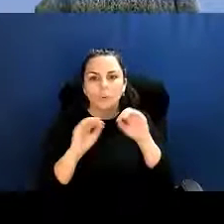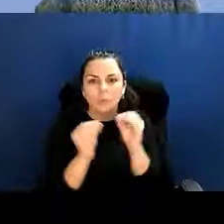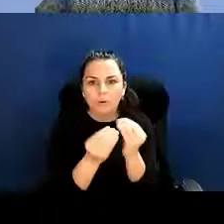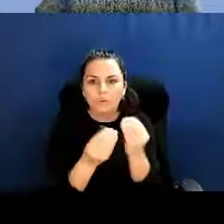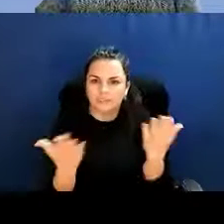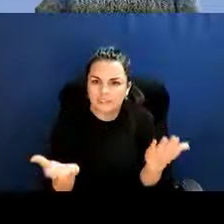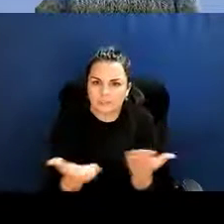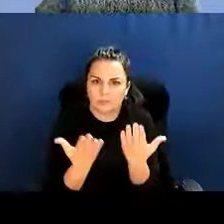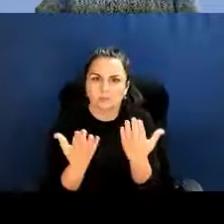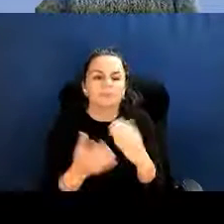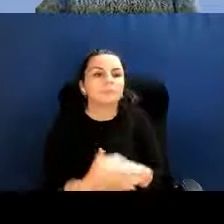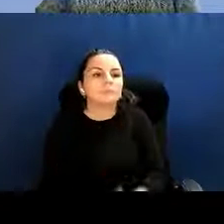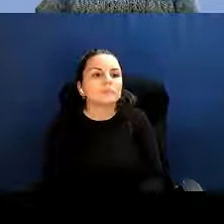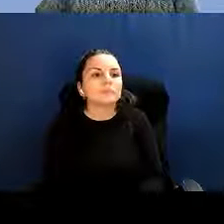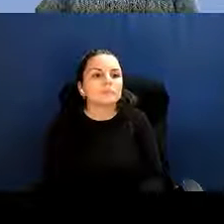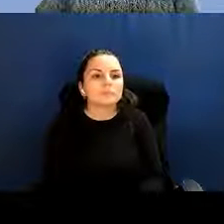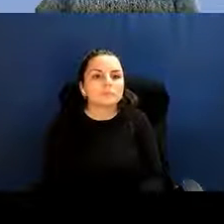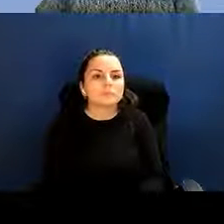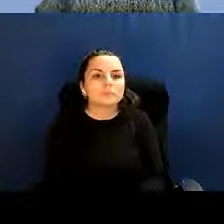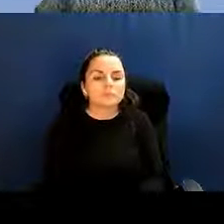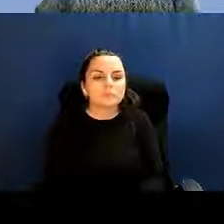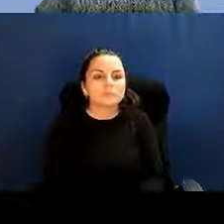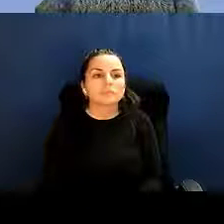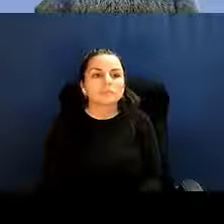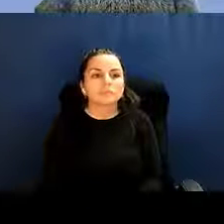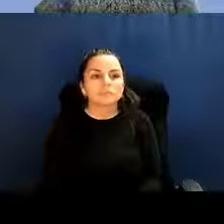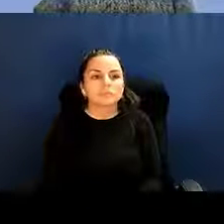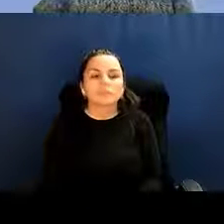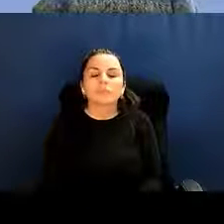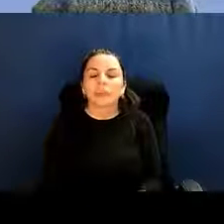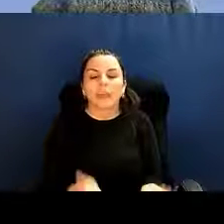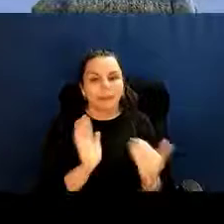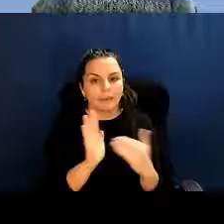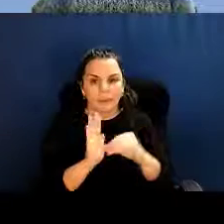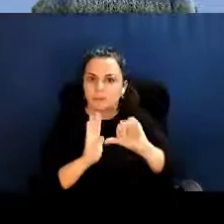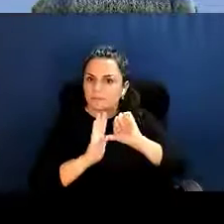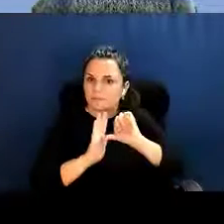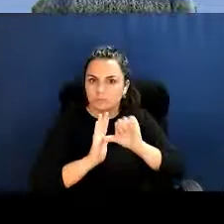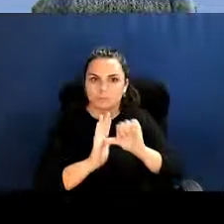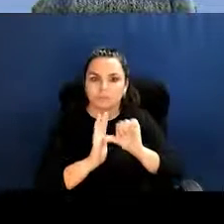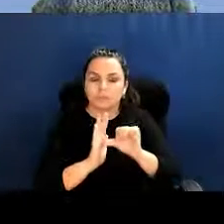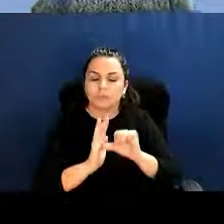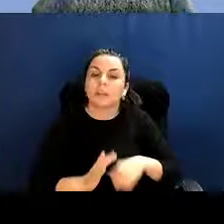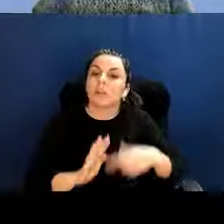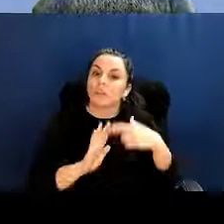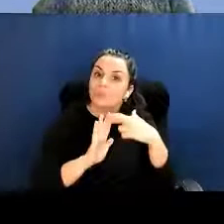First of all, first I want to just reemphasize the fact that the regulations are not there to trip you